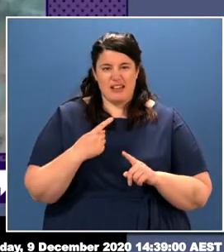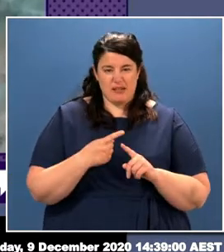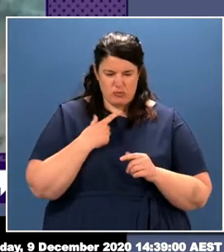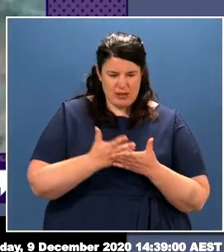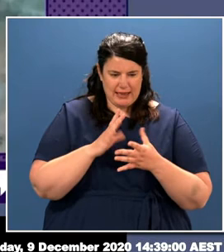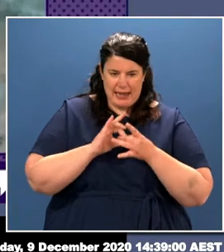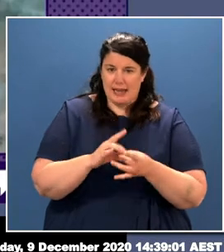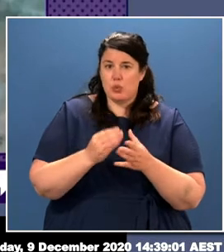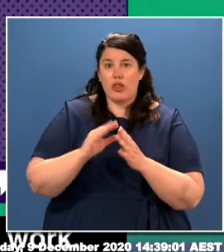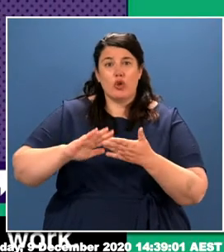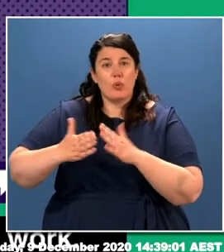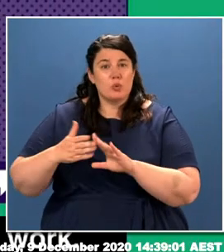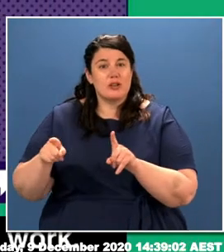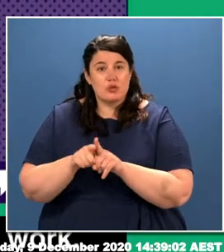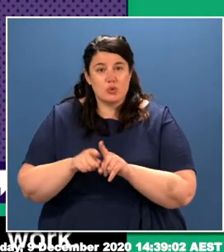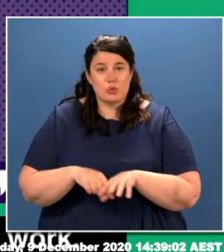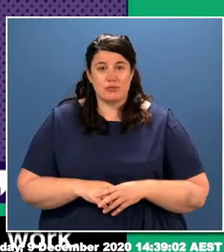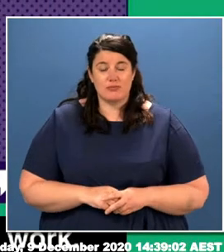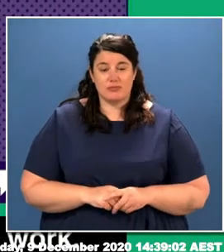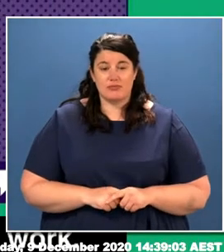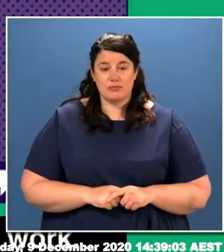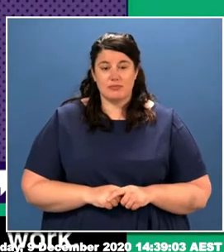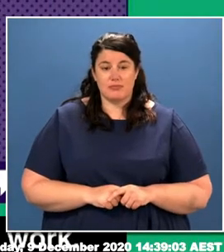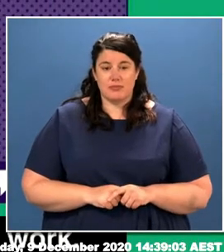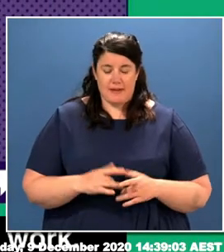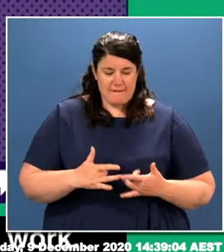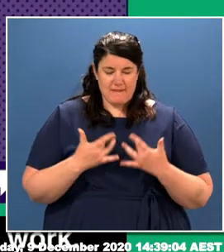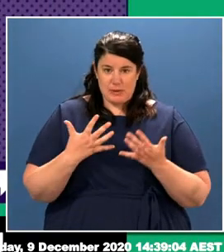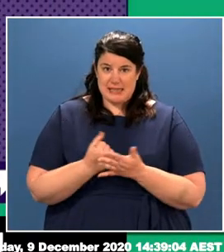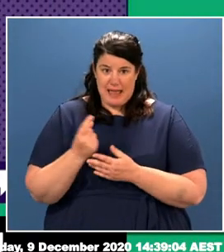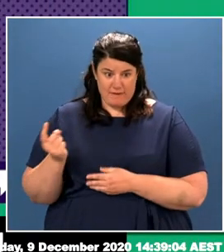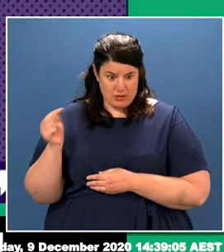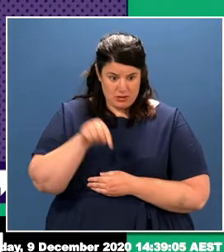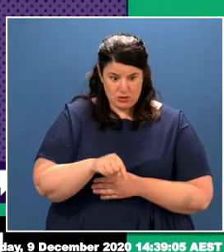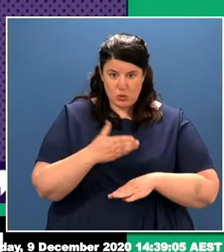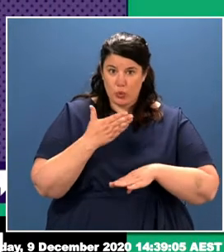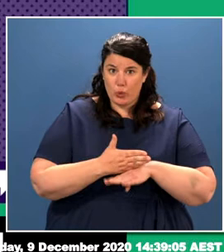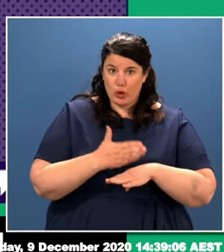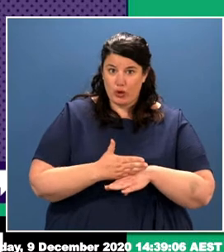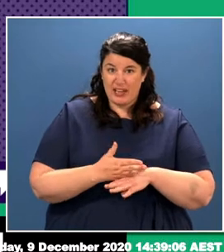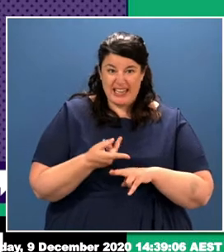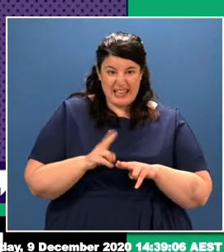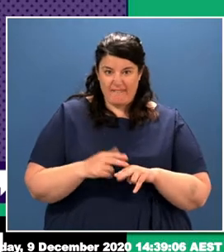It's important to feel safe to bring your whole self to work, because if you can't you're not gonna bring your best self to work.